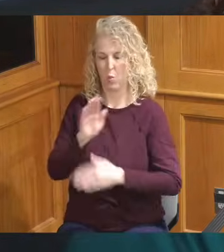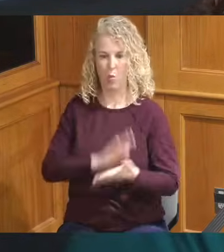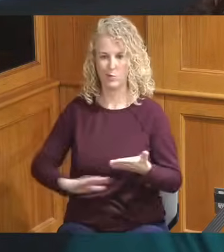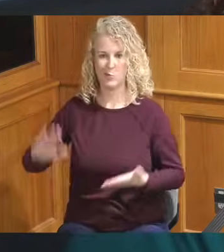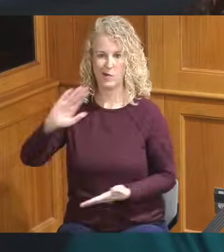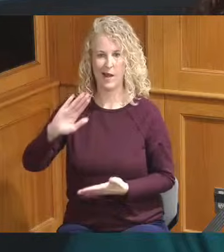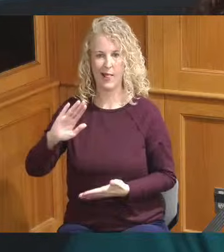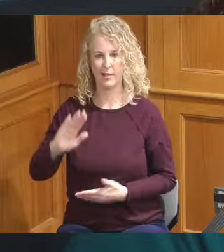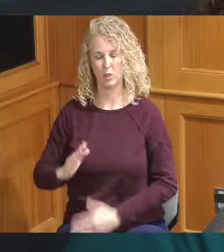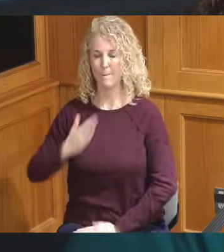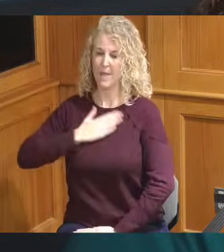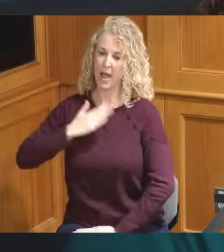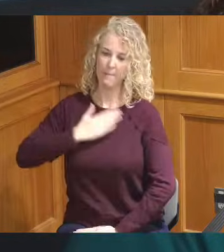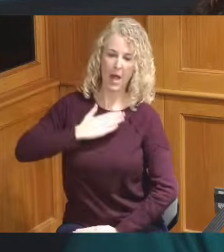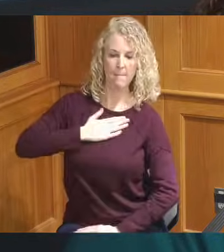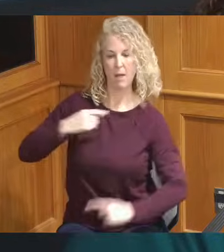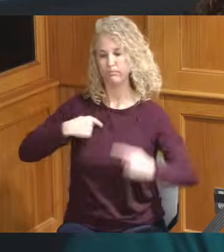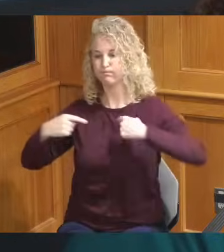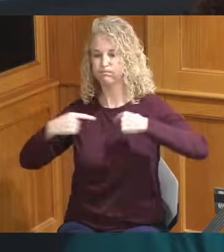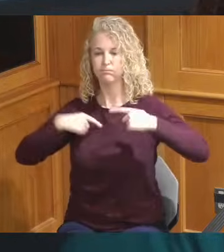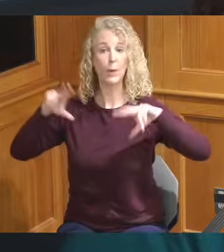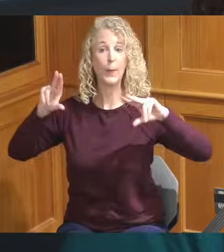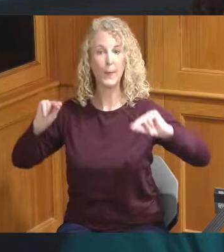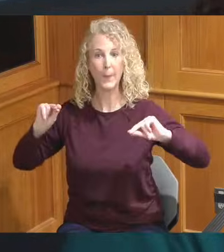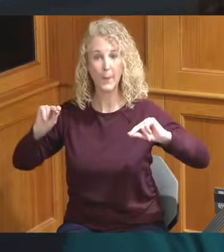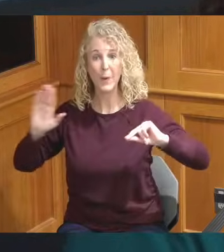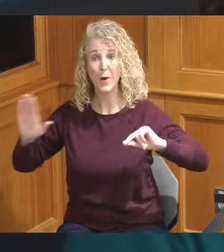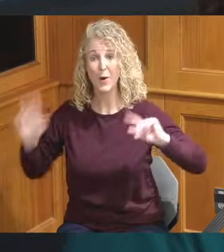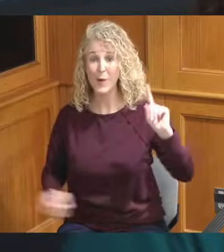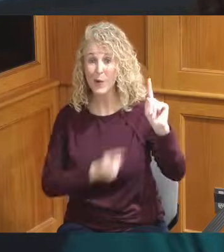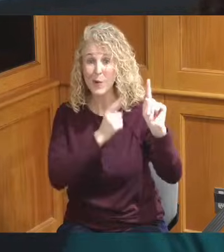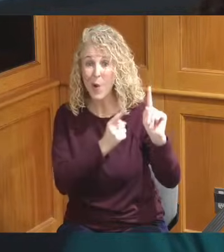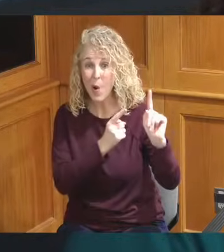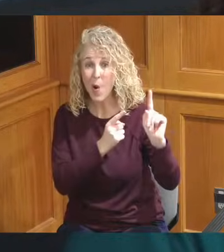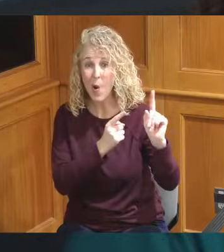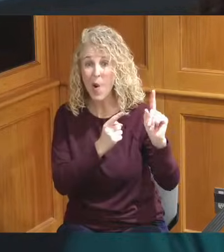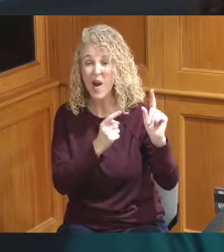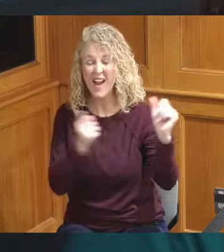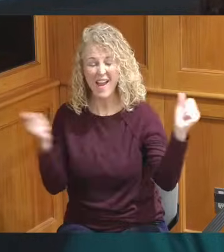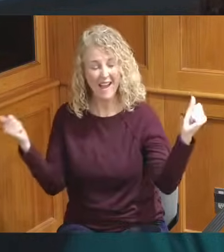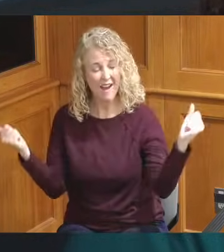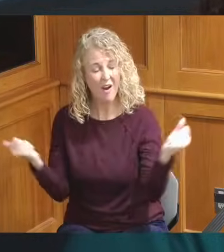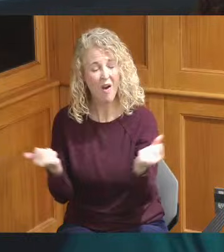just her getting something. Her thing was, I'm going to make it better for the next generations.